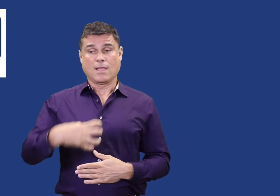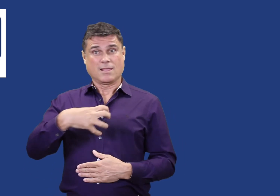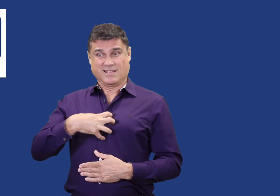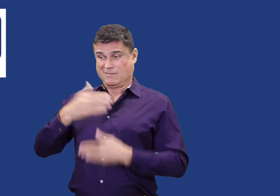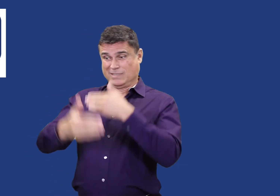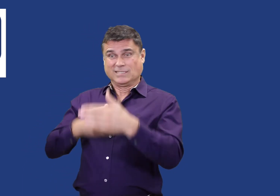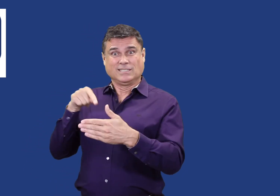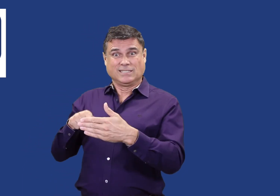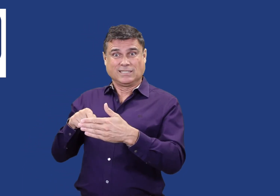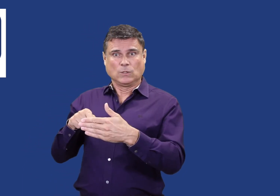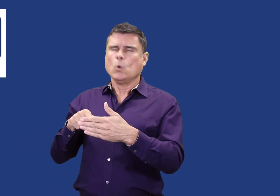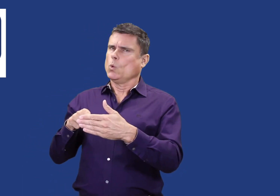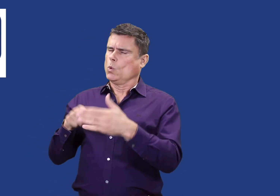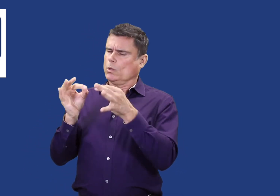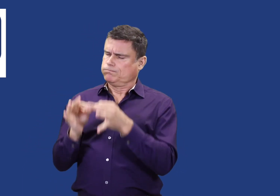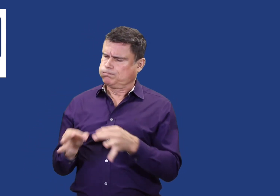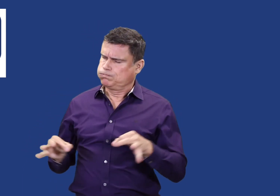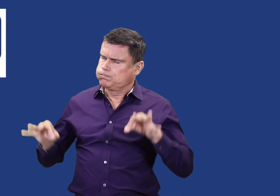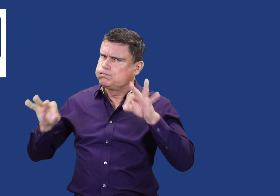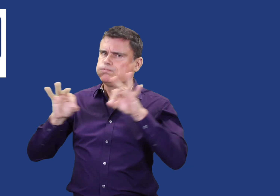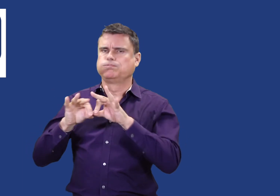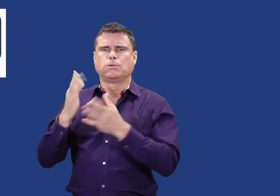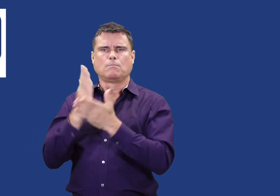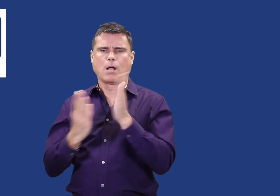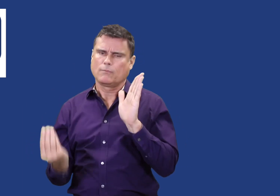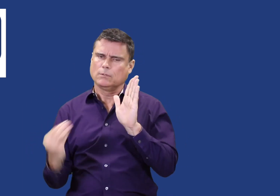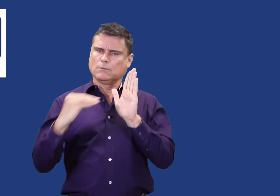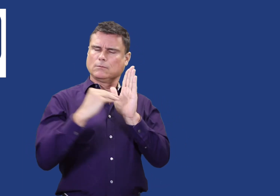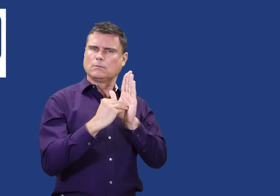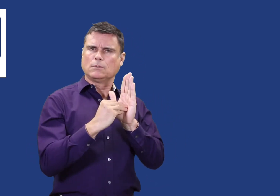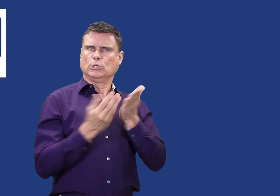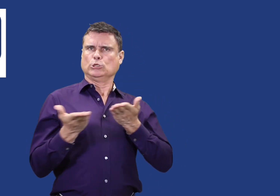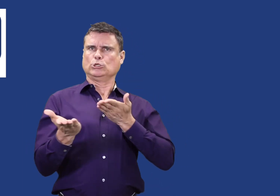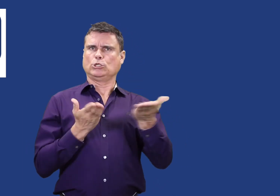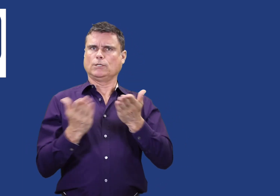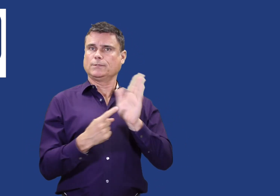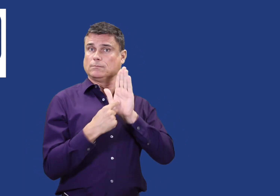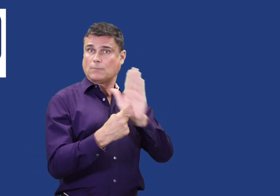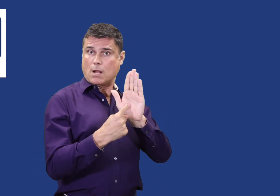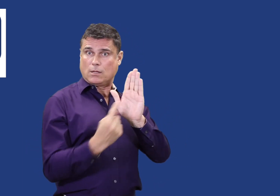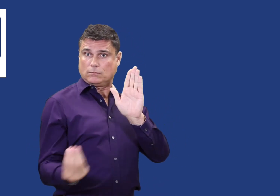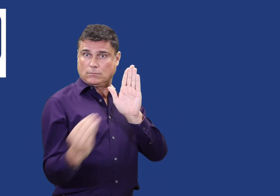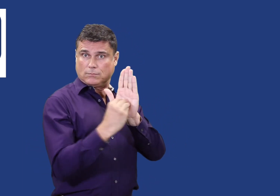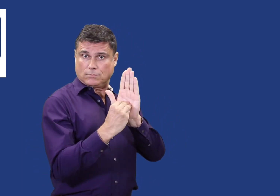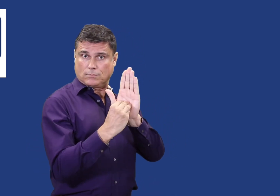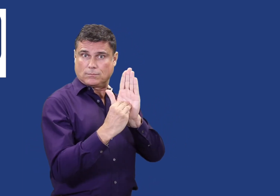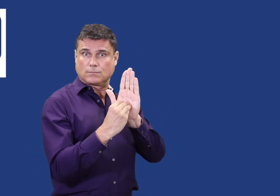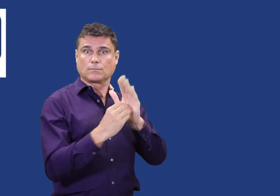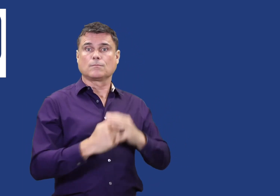A COMPLAINTS PROCESS IS A KEY ELEMENT OF A SERVICE DELIVERY FRAMEWORK